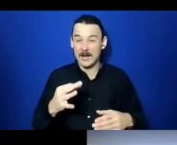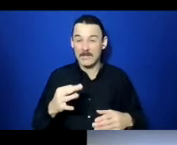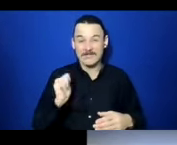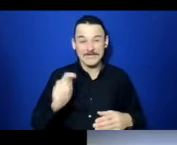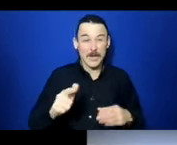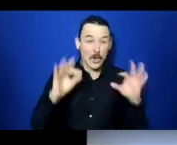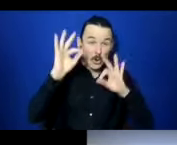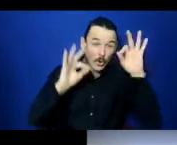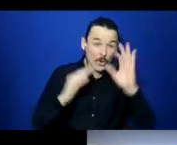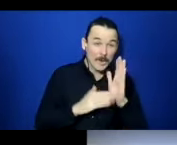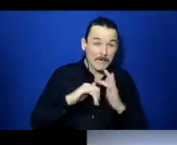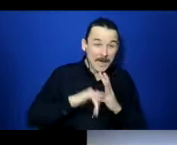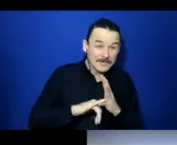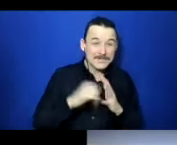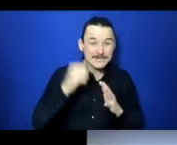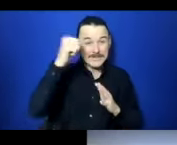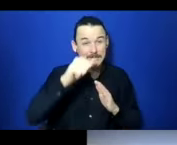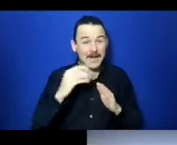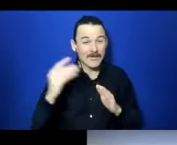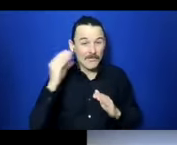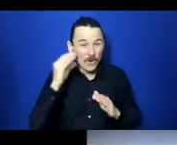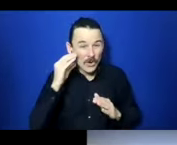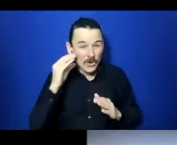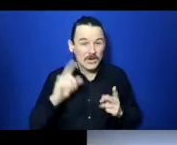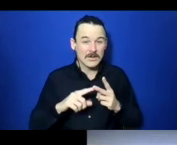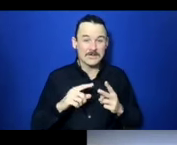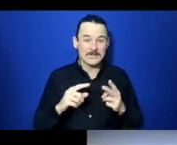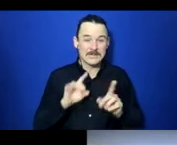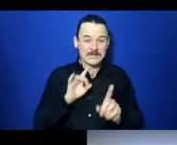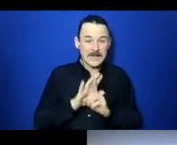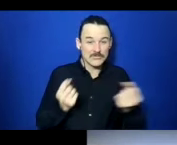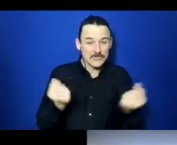smartphones and self-driving cars solved a whole bunch of these issues already…why